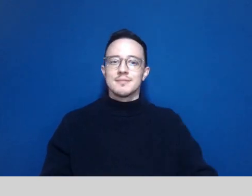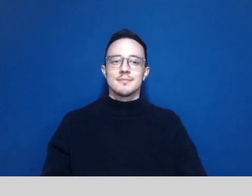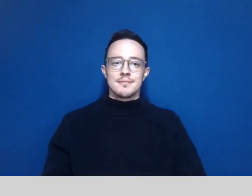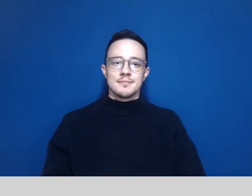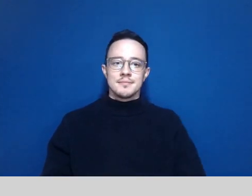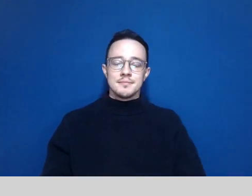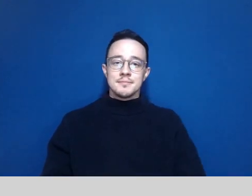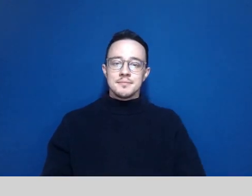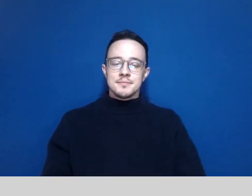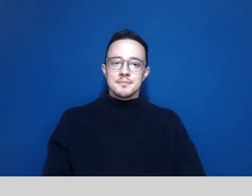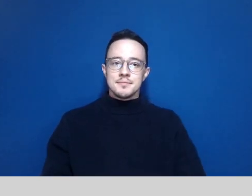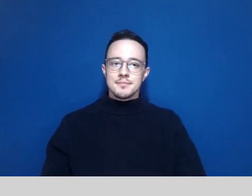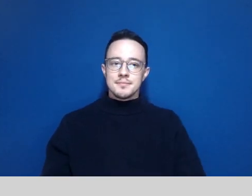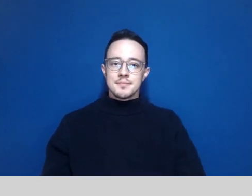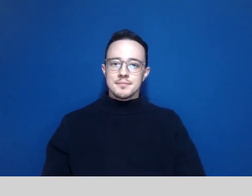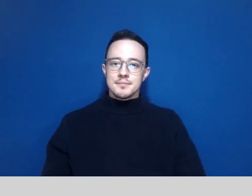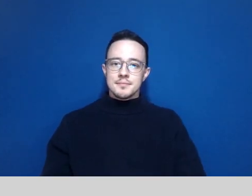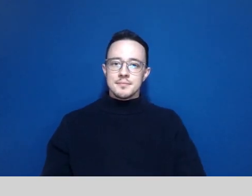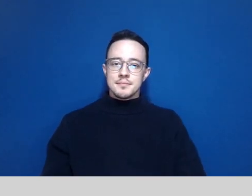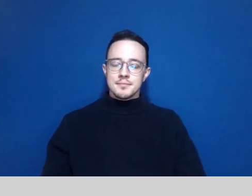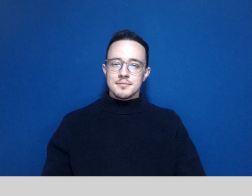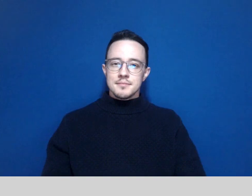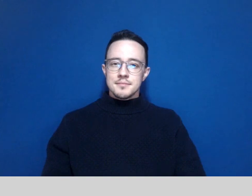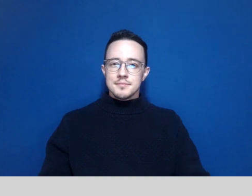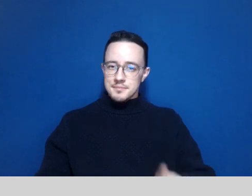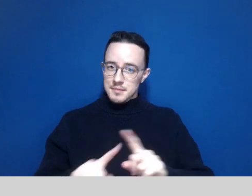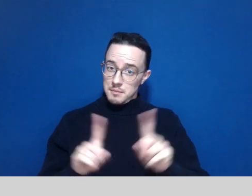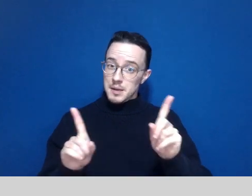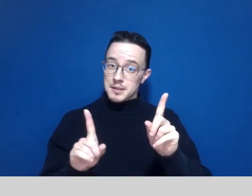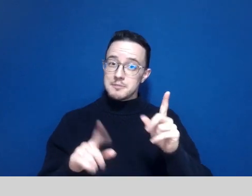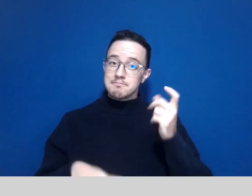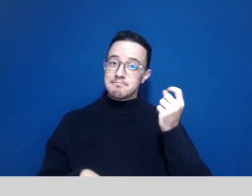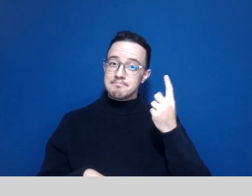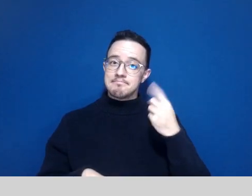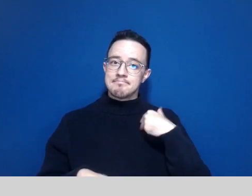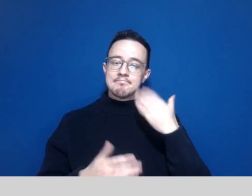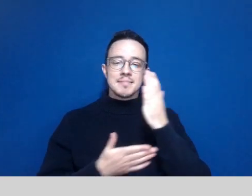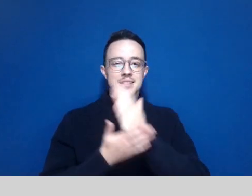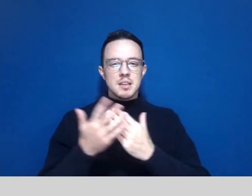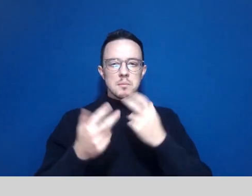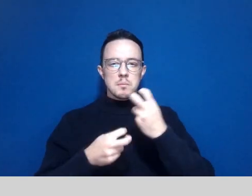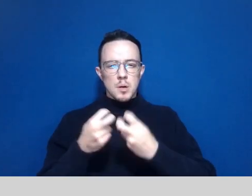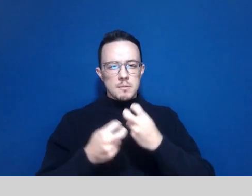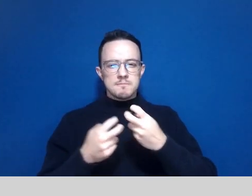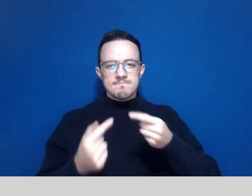That's for another talk. I can't talk too much on that right now. But what I can say